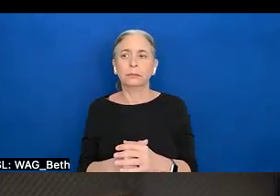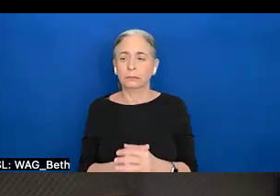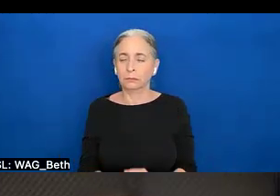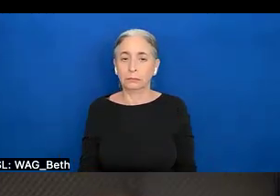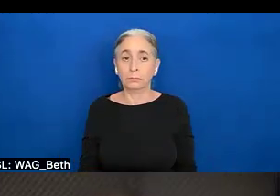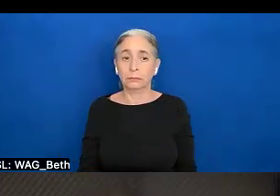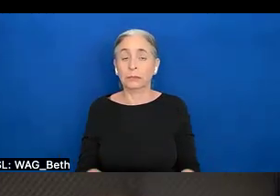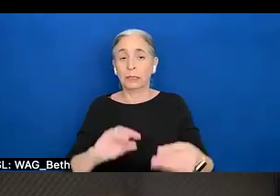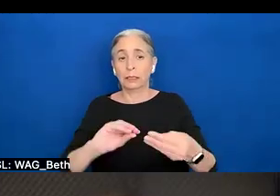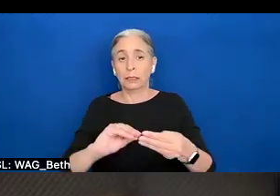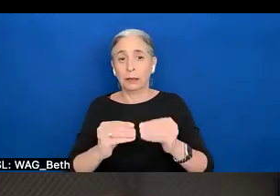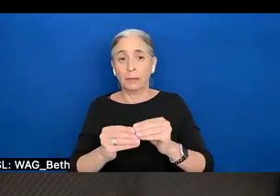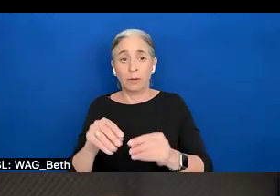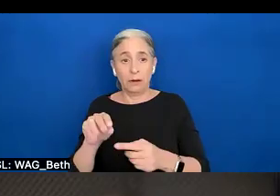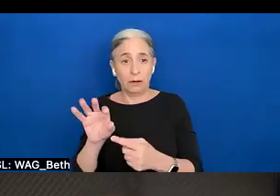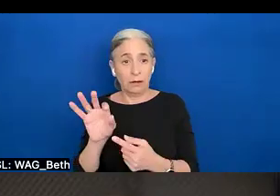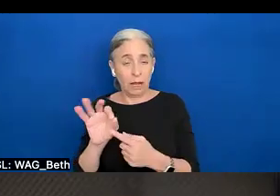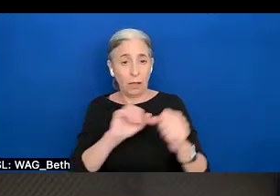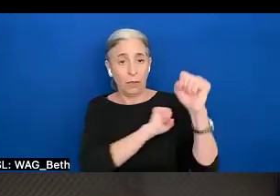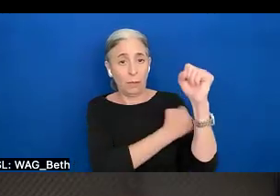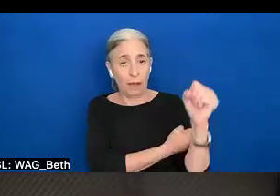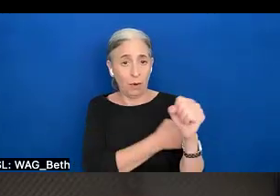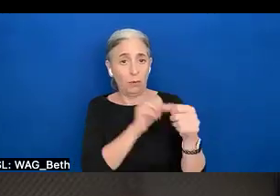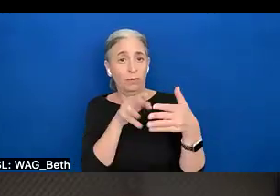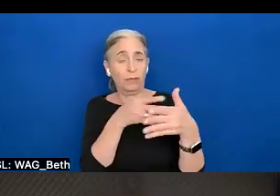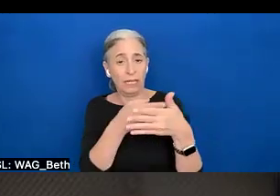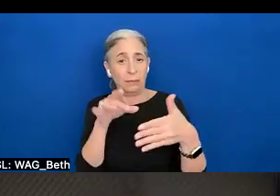Tip number nine -- use the power of table of contents.